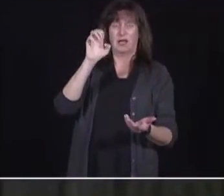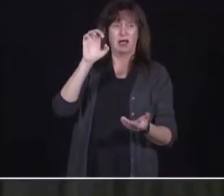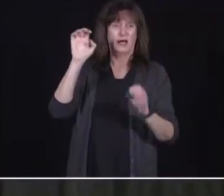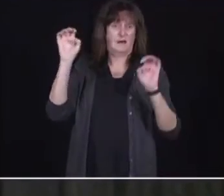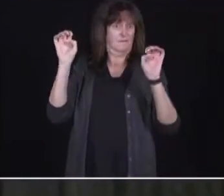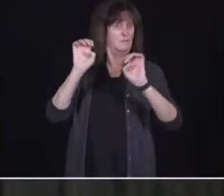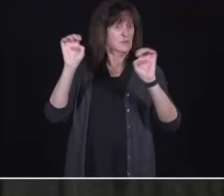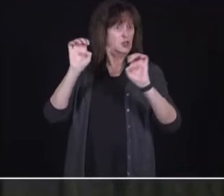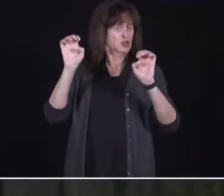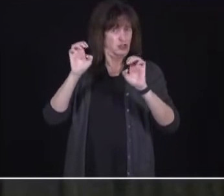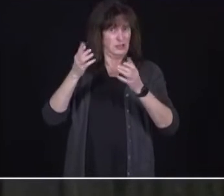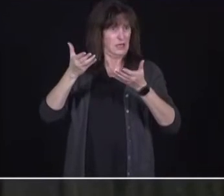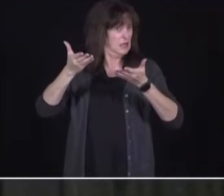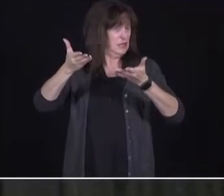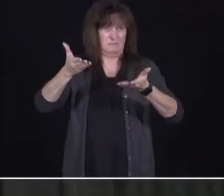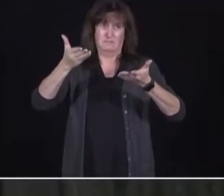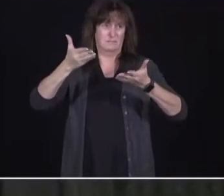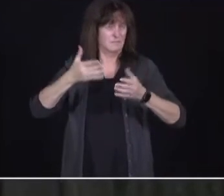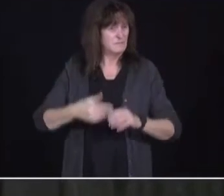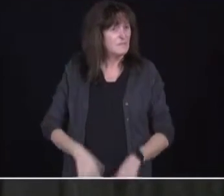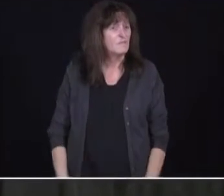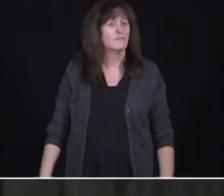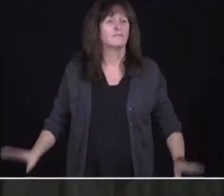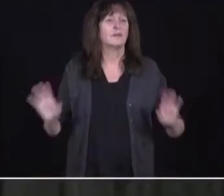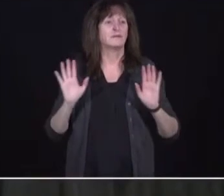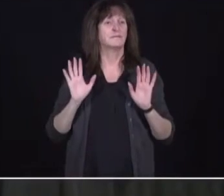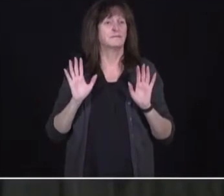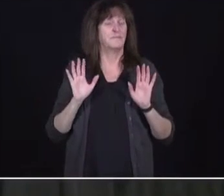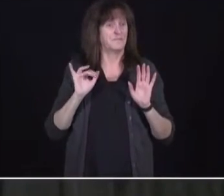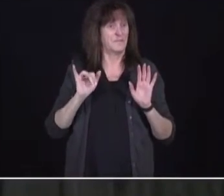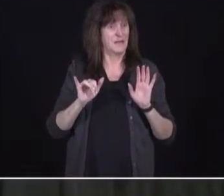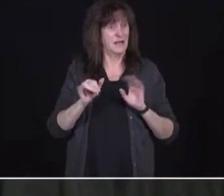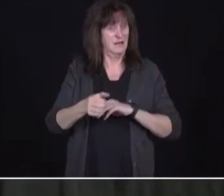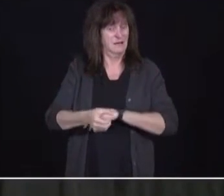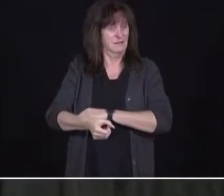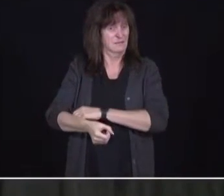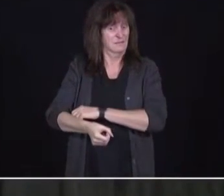As of 12:01 A.M., this Thursday, a stay at home order will take